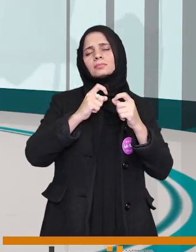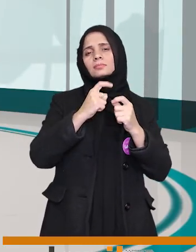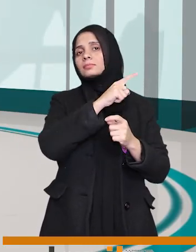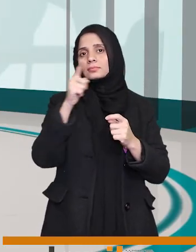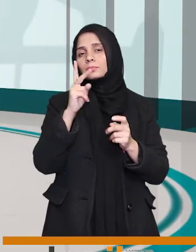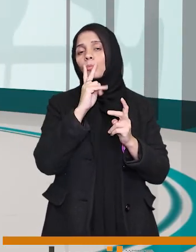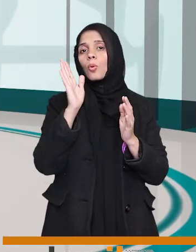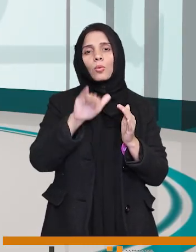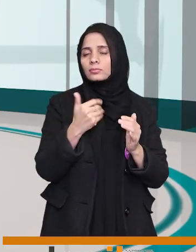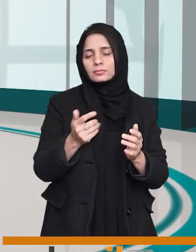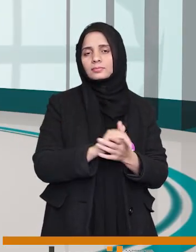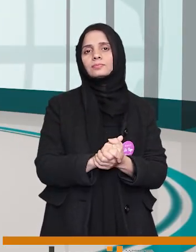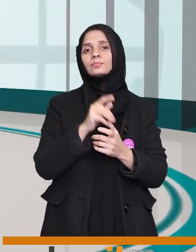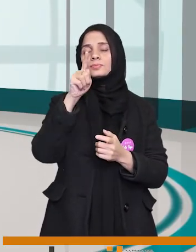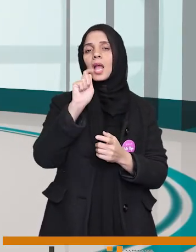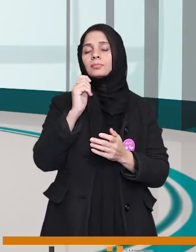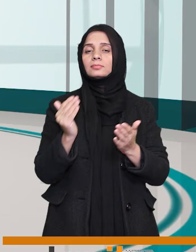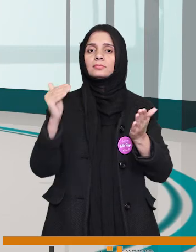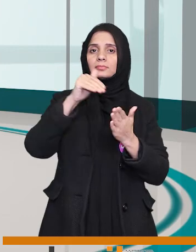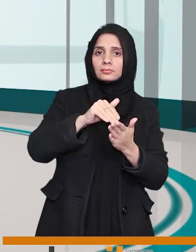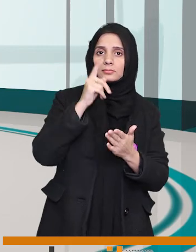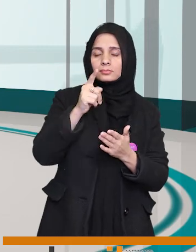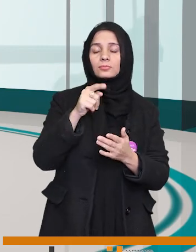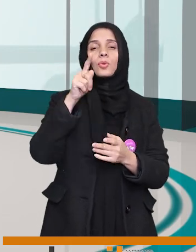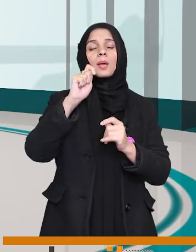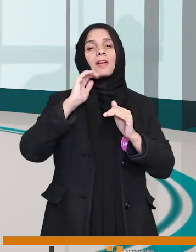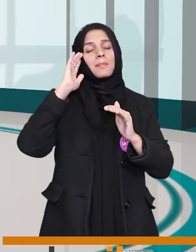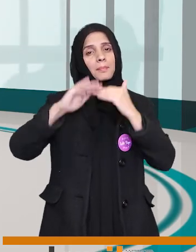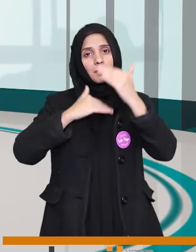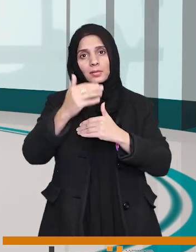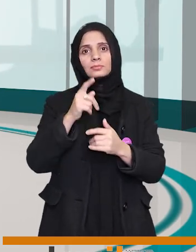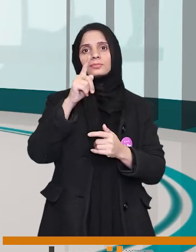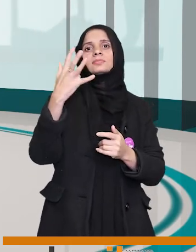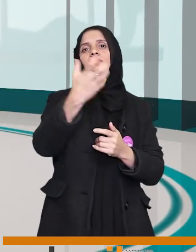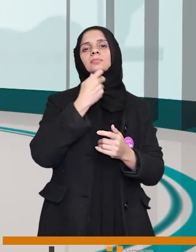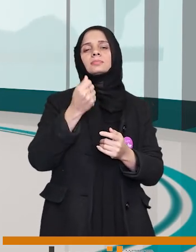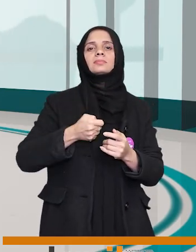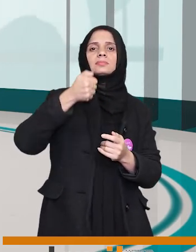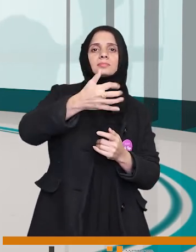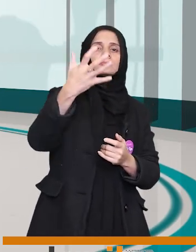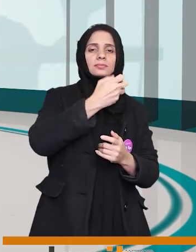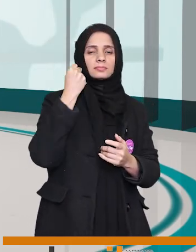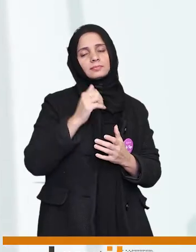‘post your services and if you are good enough, employer will buy your services’. So, the decision